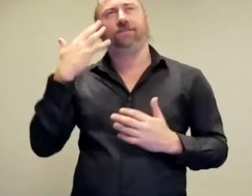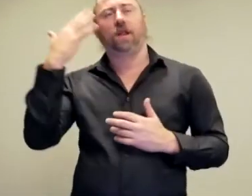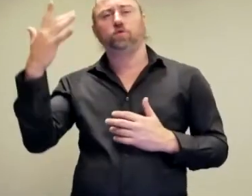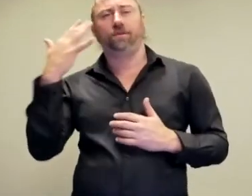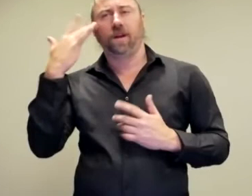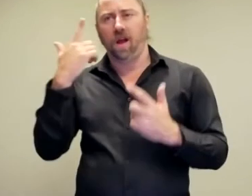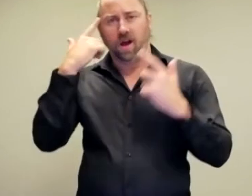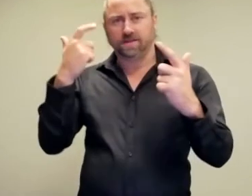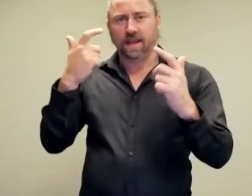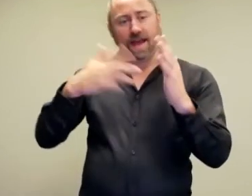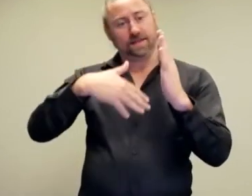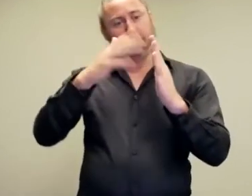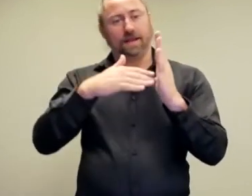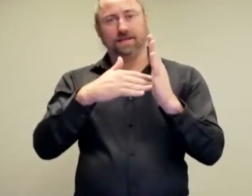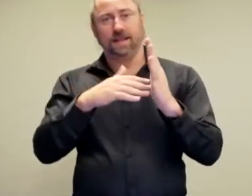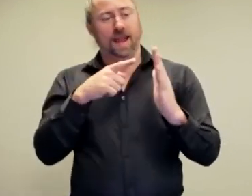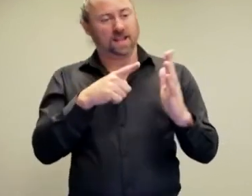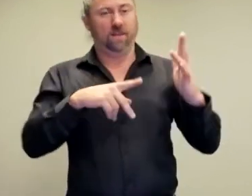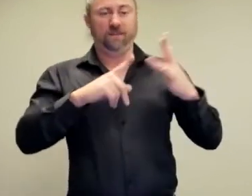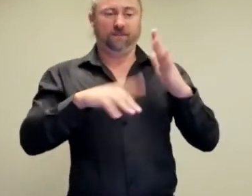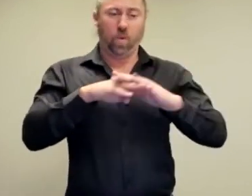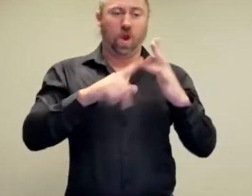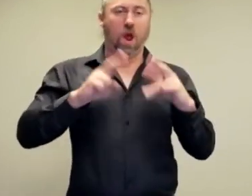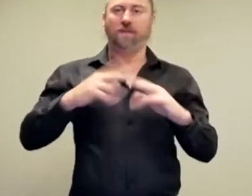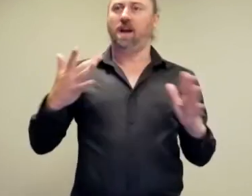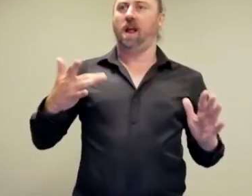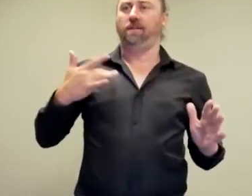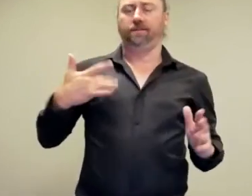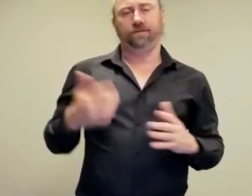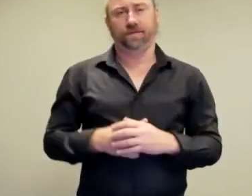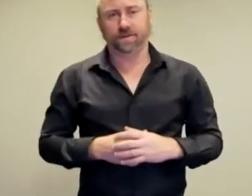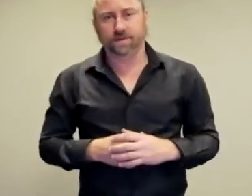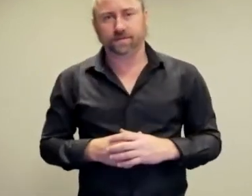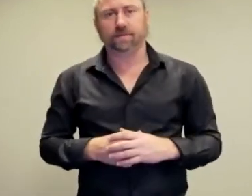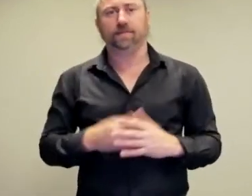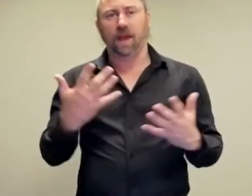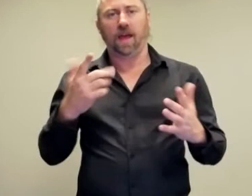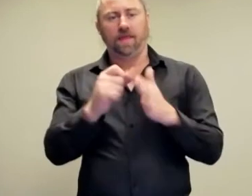of painting as full of liveliness? And the breathing palette that you saw